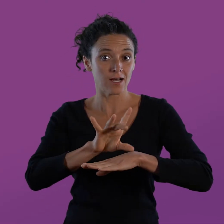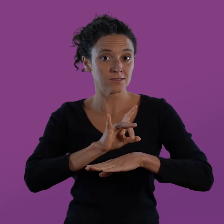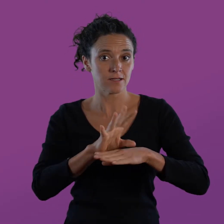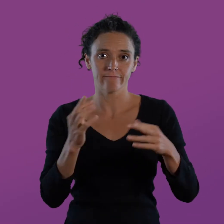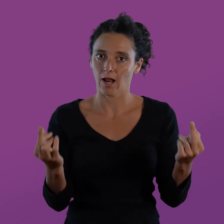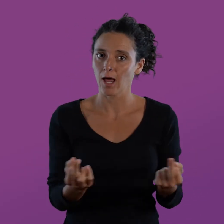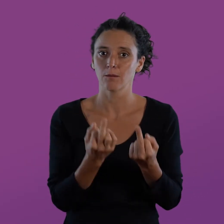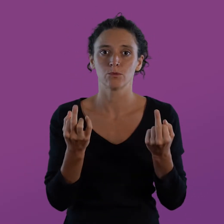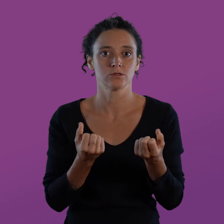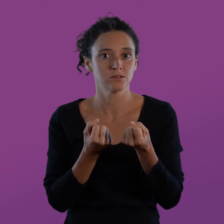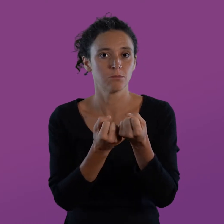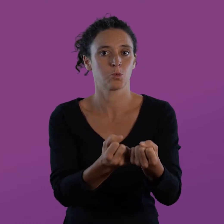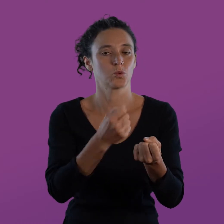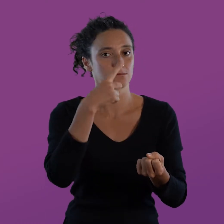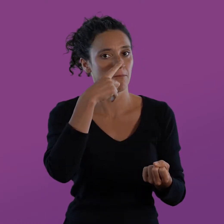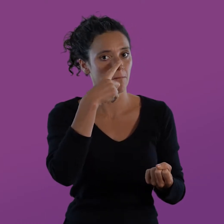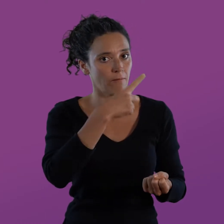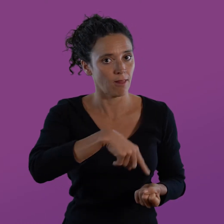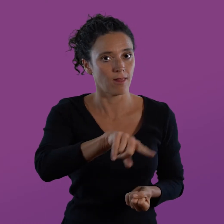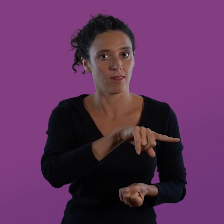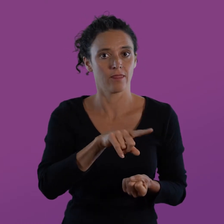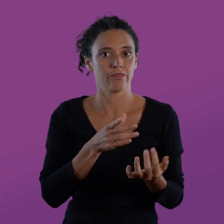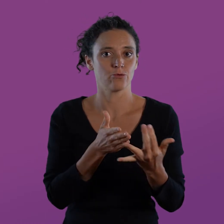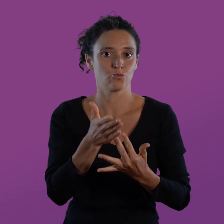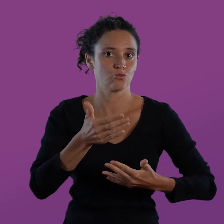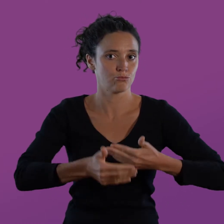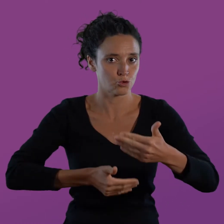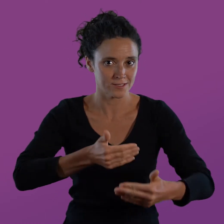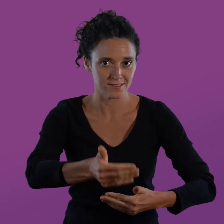Counselling services are available to support people through the Royal Commission process.